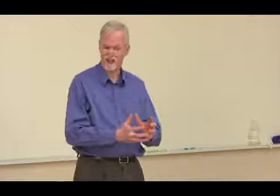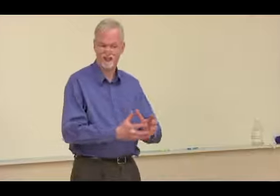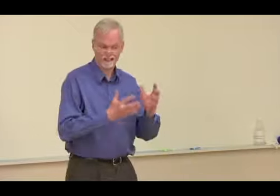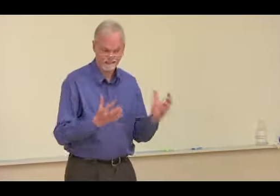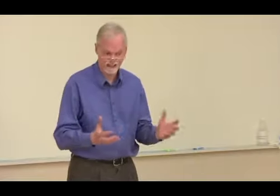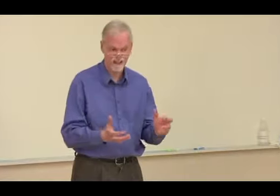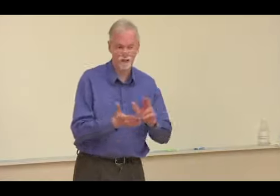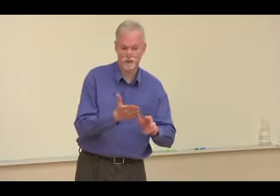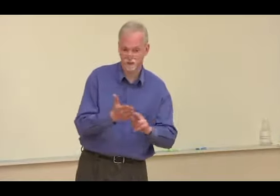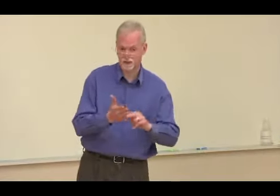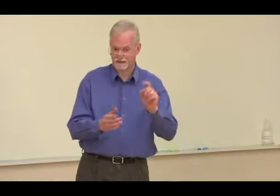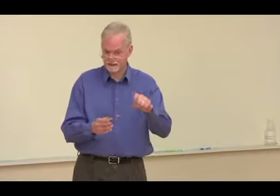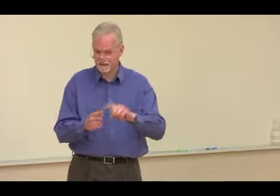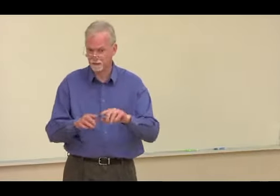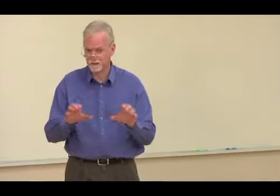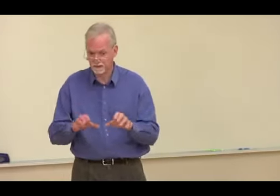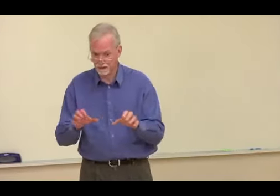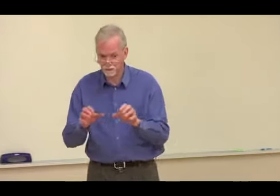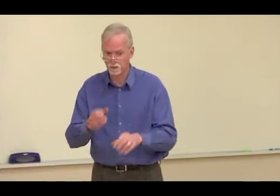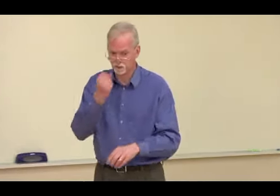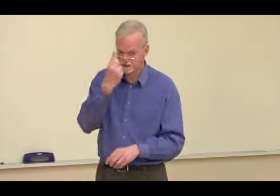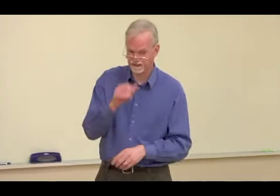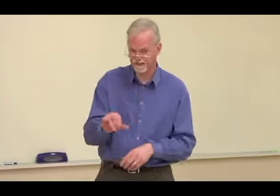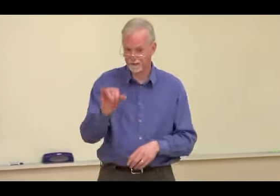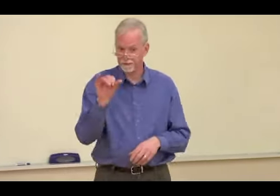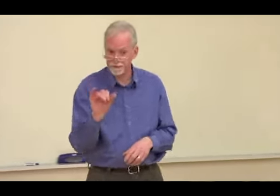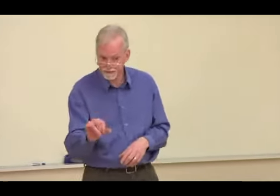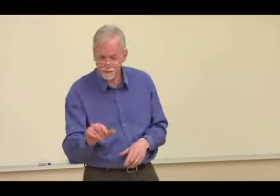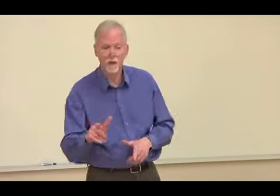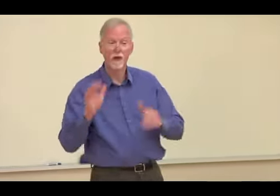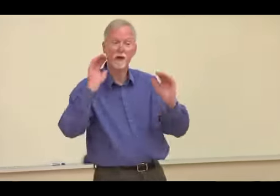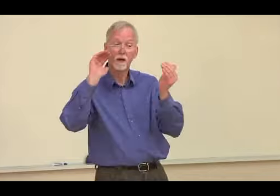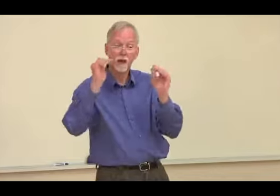However, a lot more research would be needed to understand more about this.